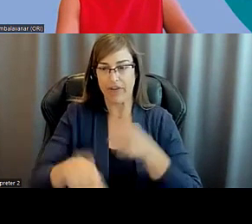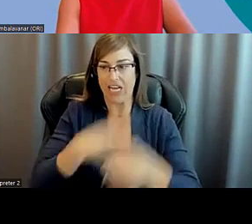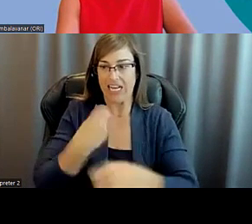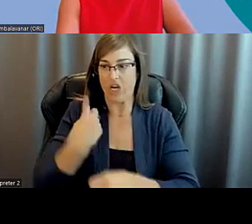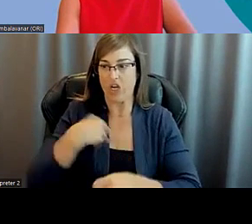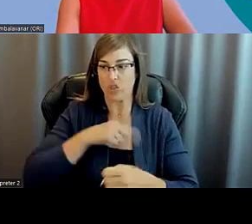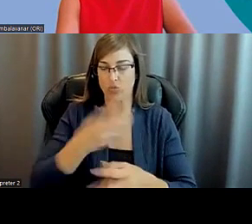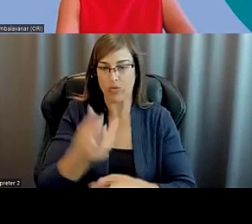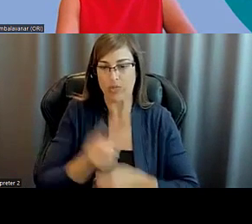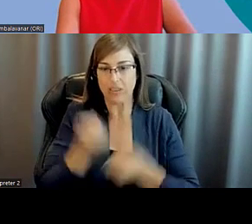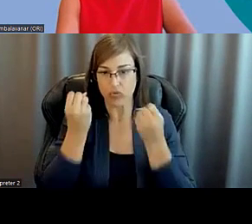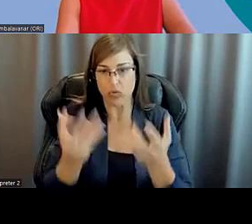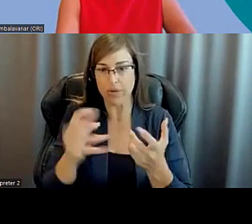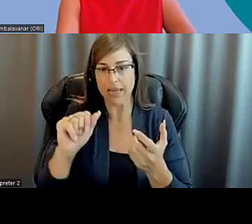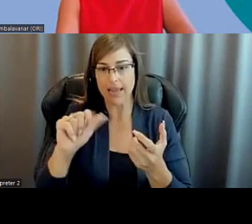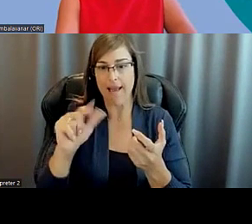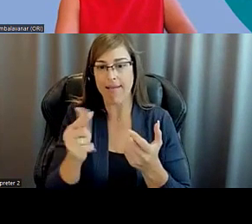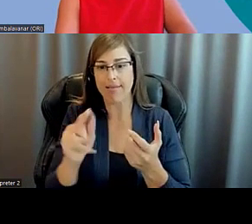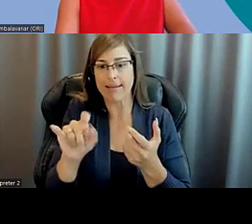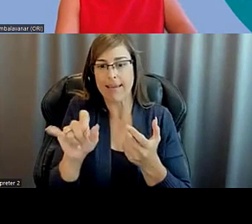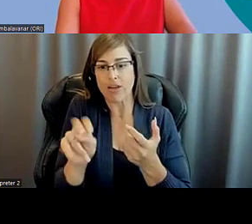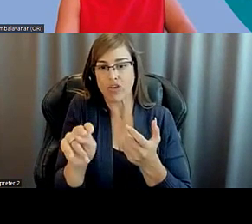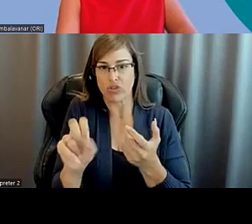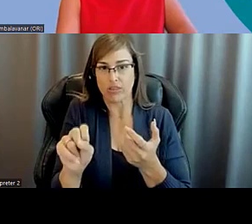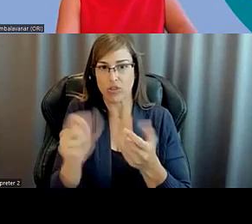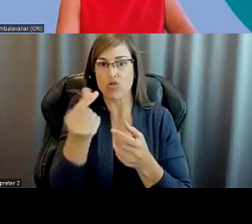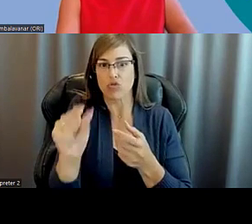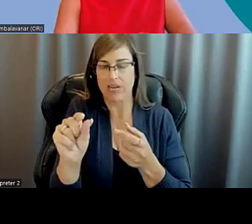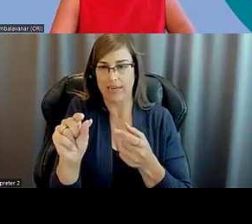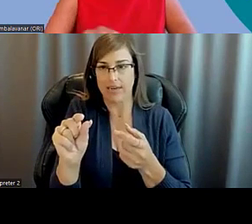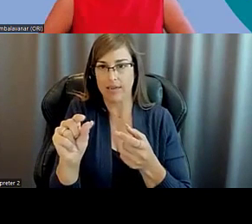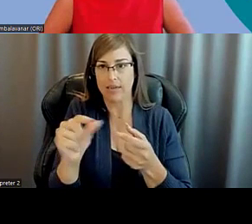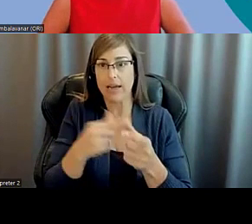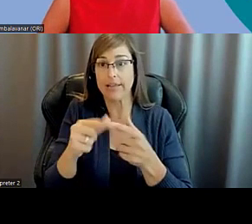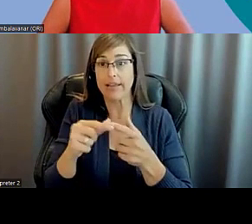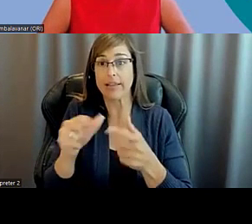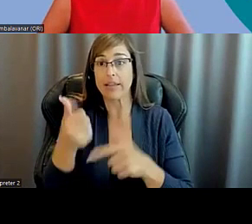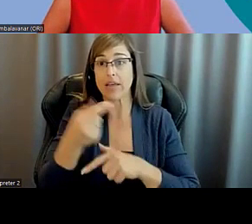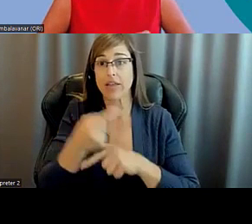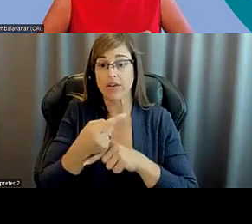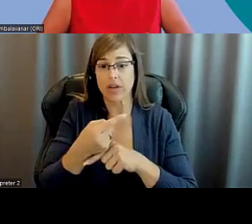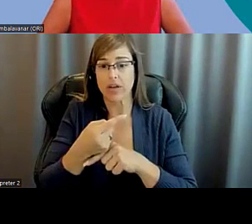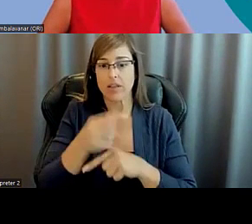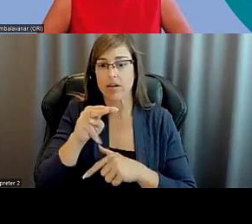that are in the green bars. Even .. . Whether they are misconduct allegations or not,